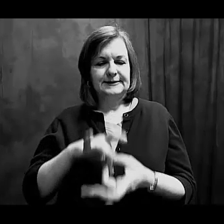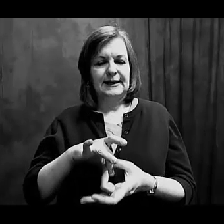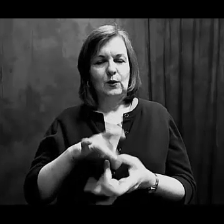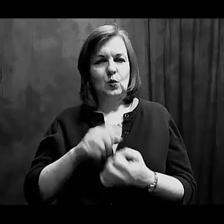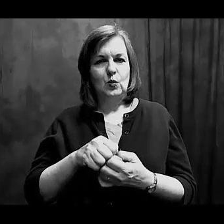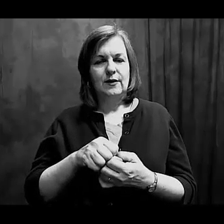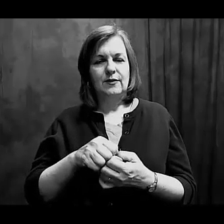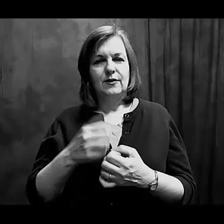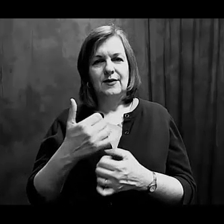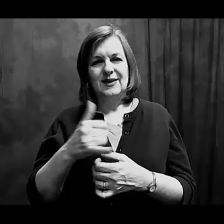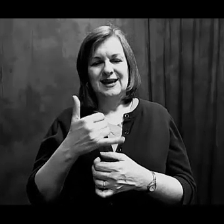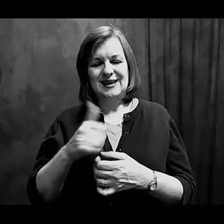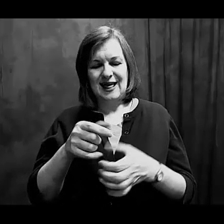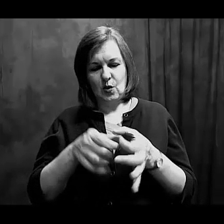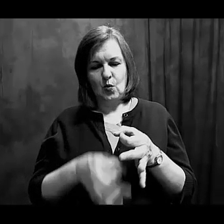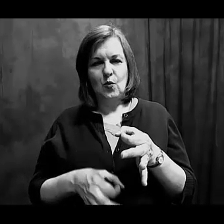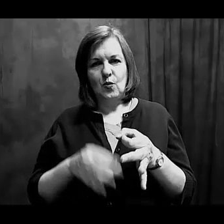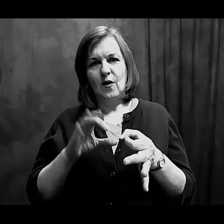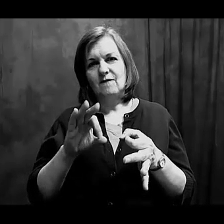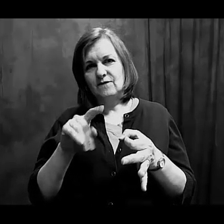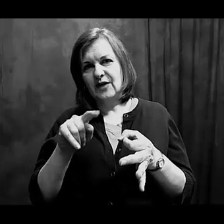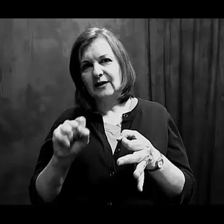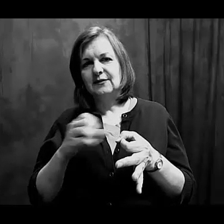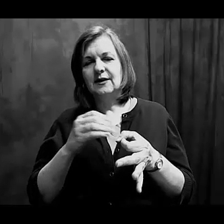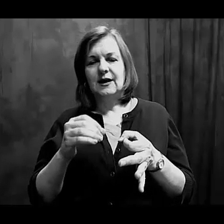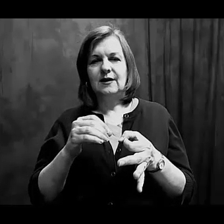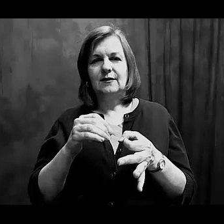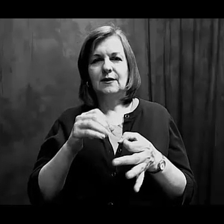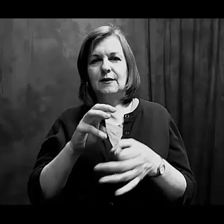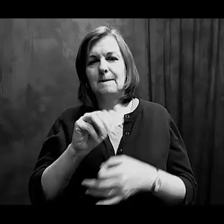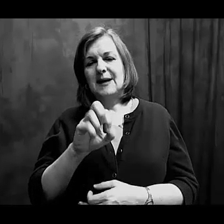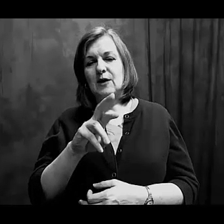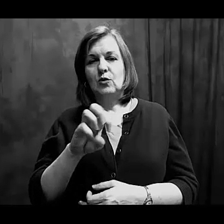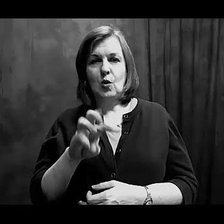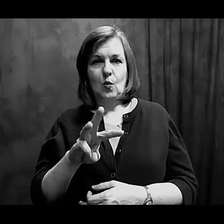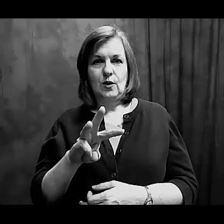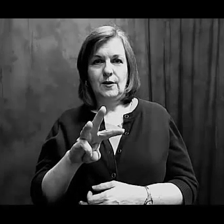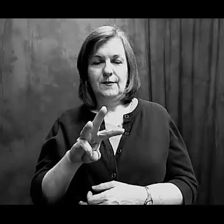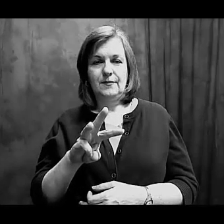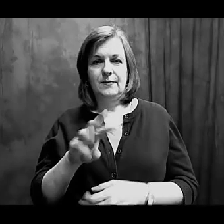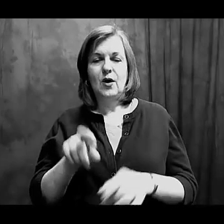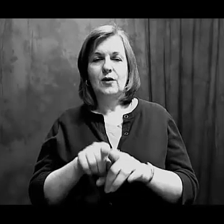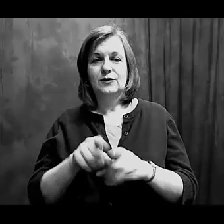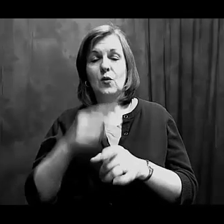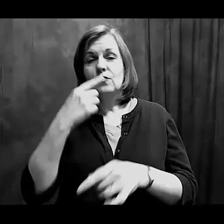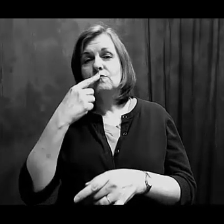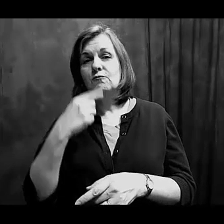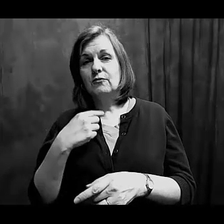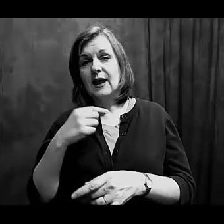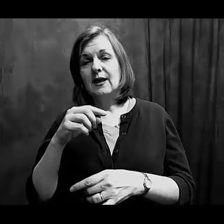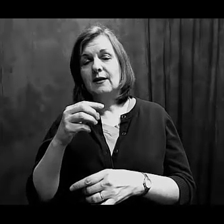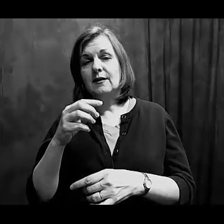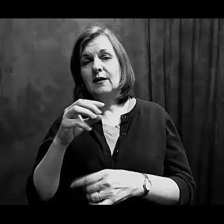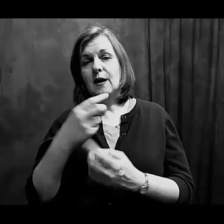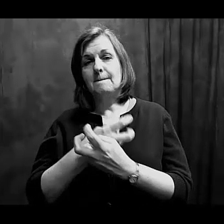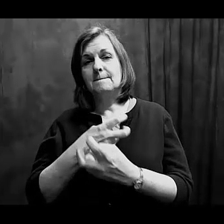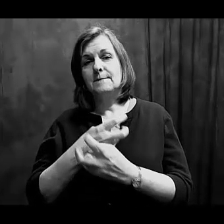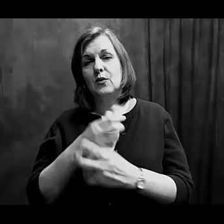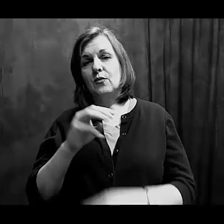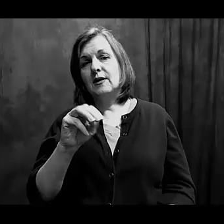get to the bone marrow so in this case yellow which stores fat but we also are going to have red bone marrow